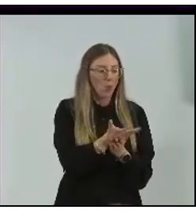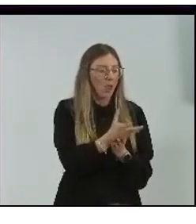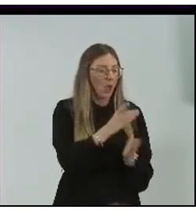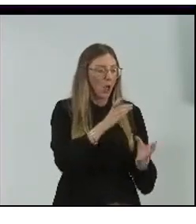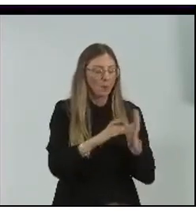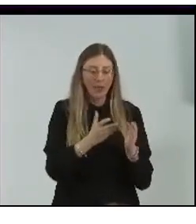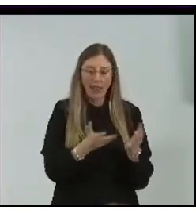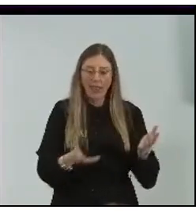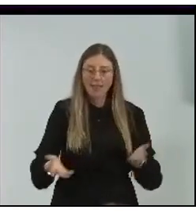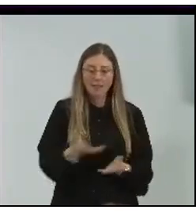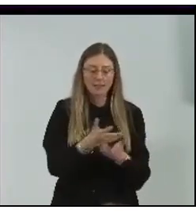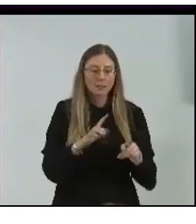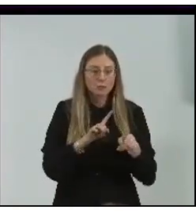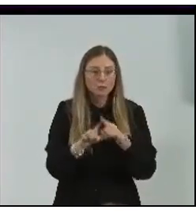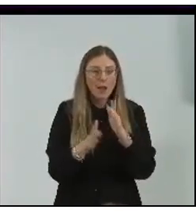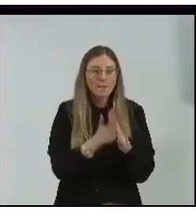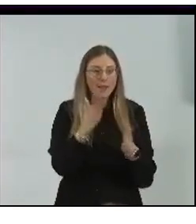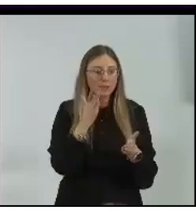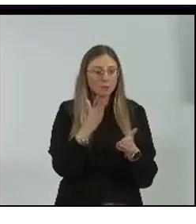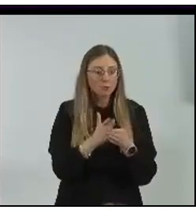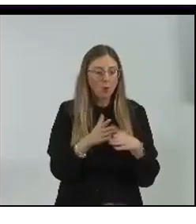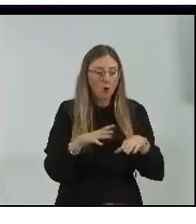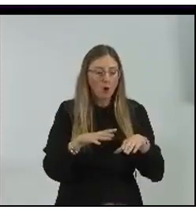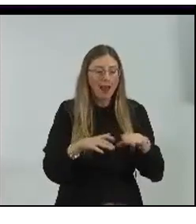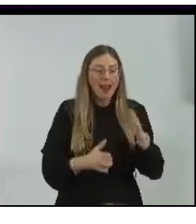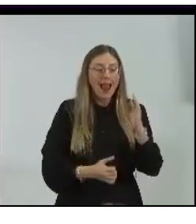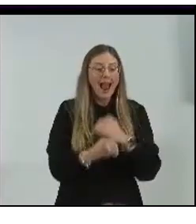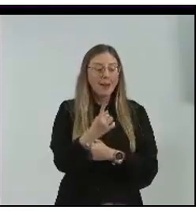trying to make accessibility happen at the very, very end of the process.